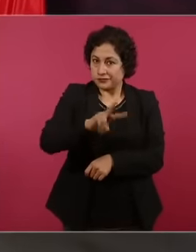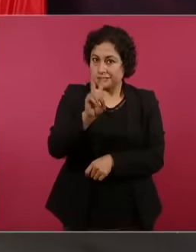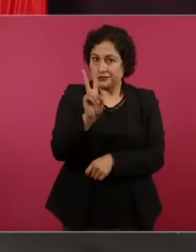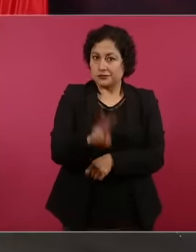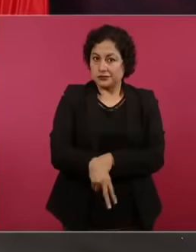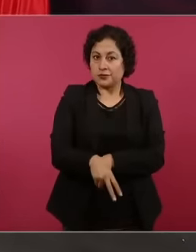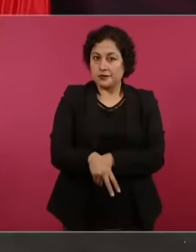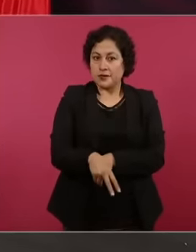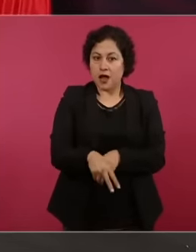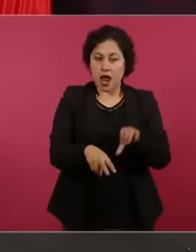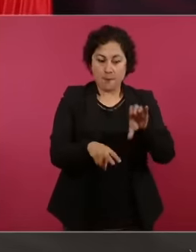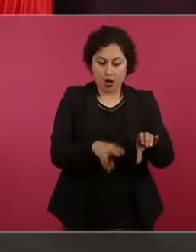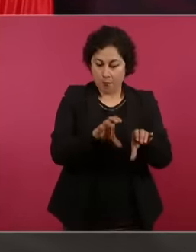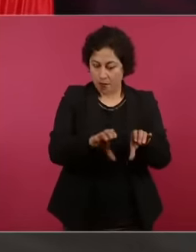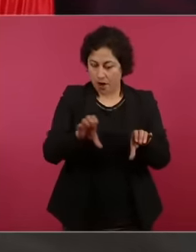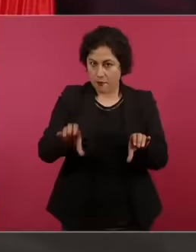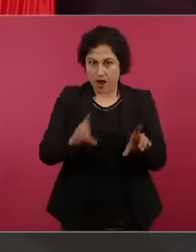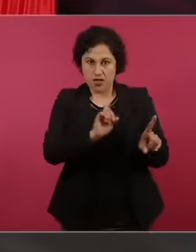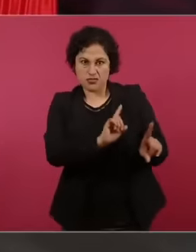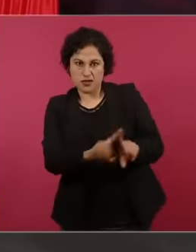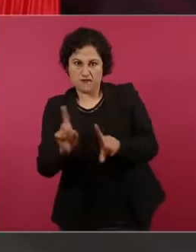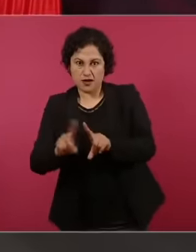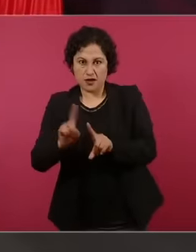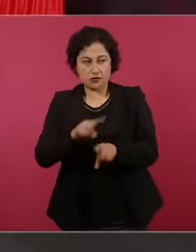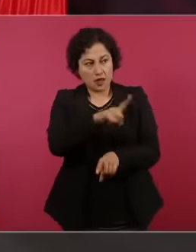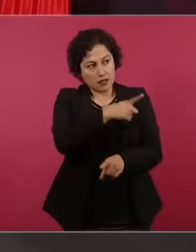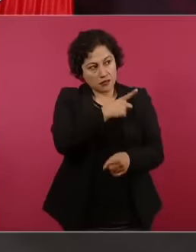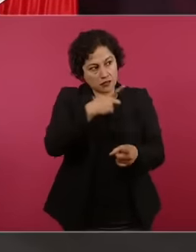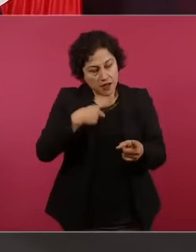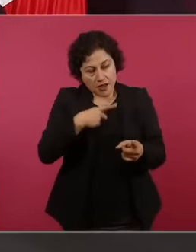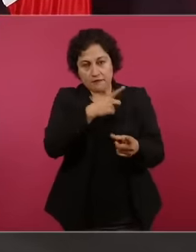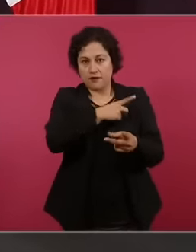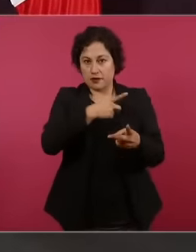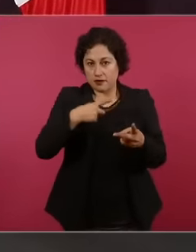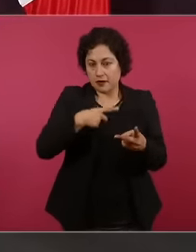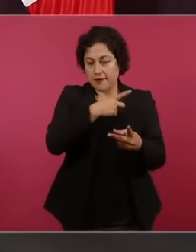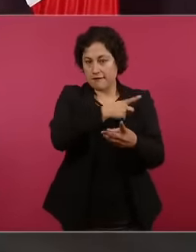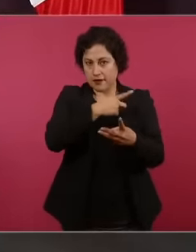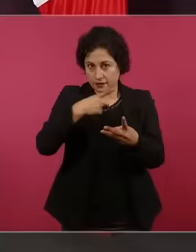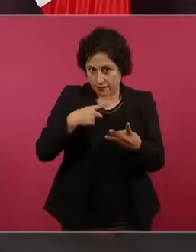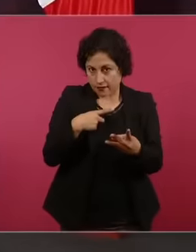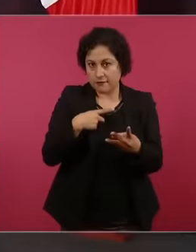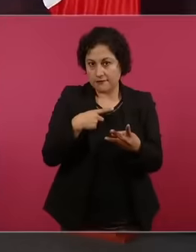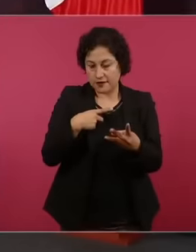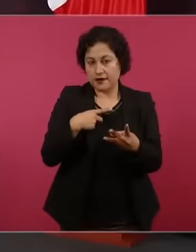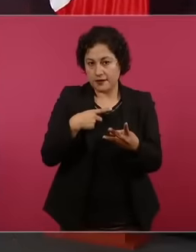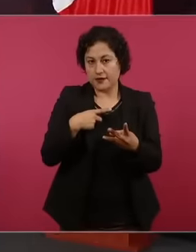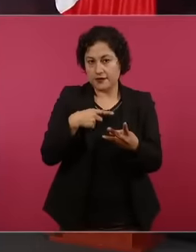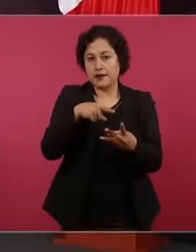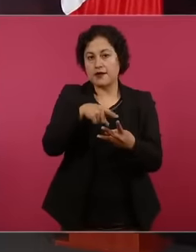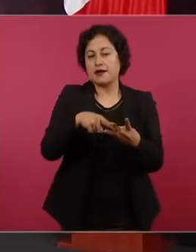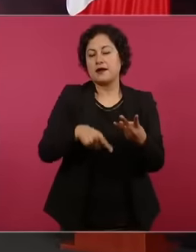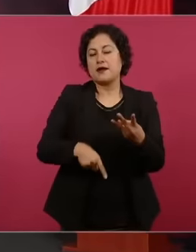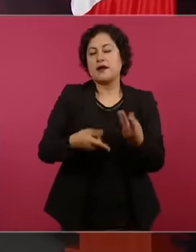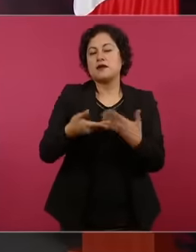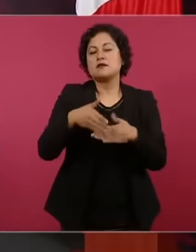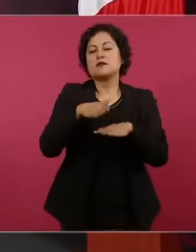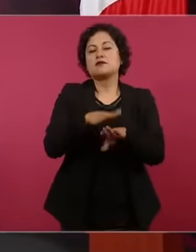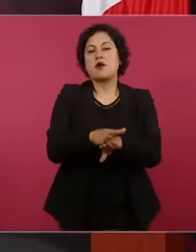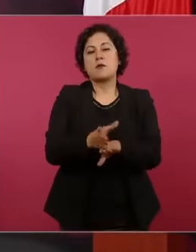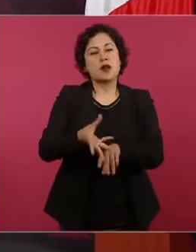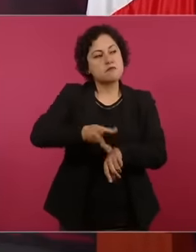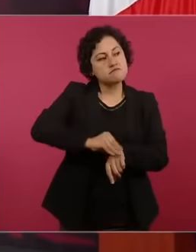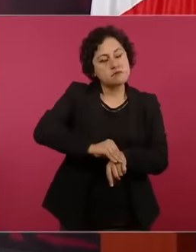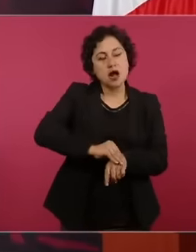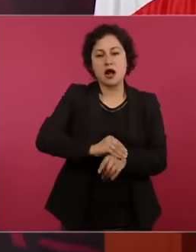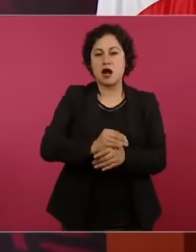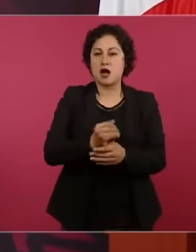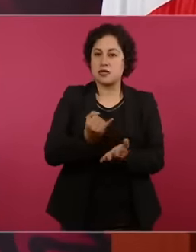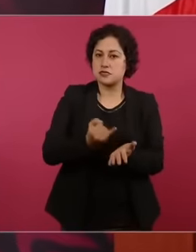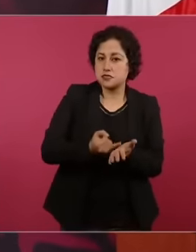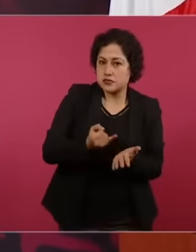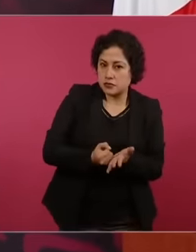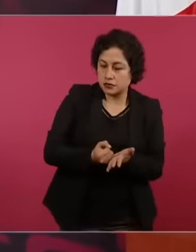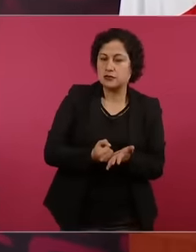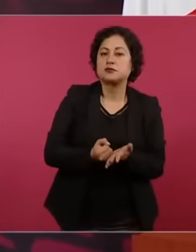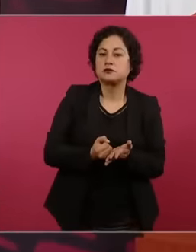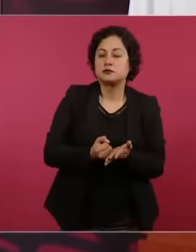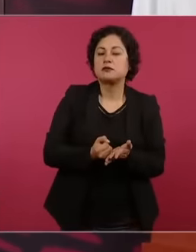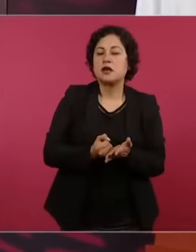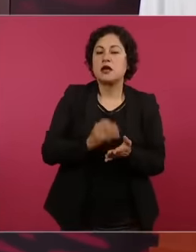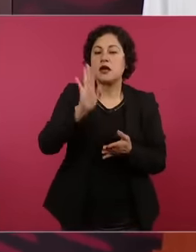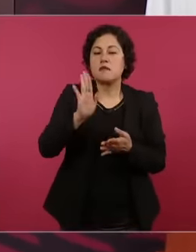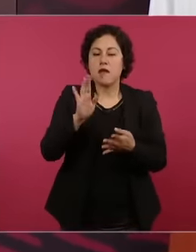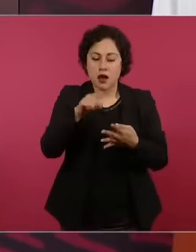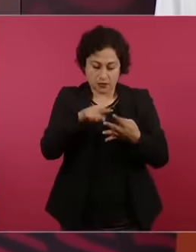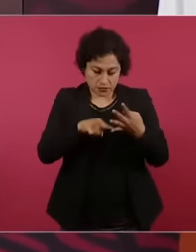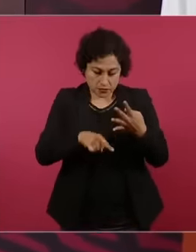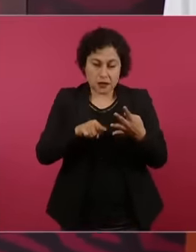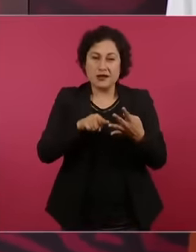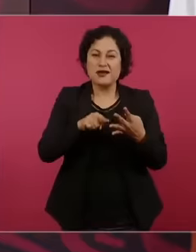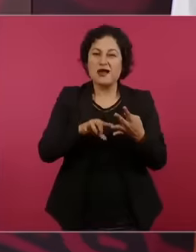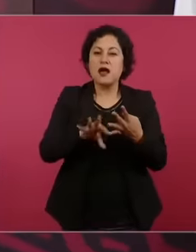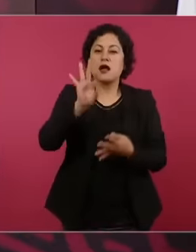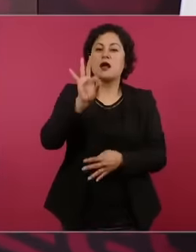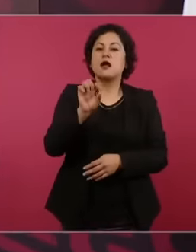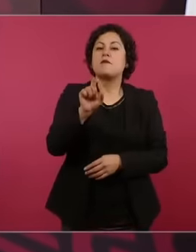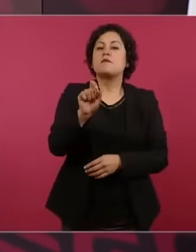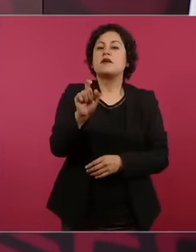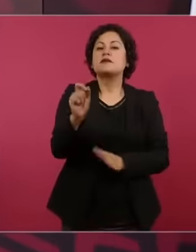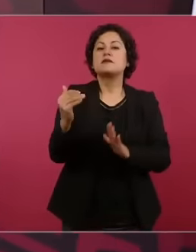packages this of the so-called Tax credits a part of more than 20,000 million uh it reached the